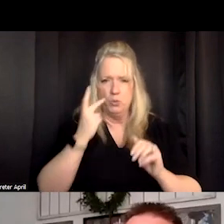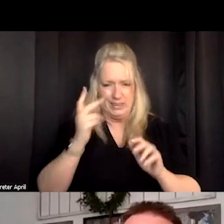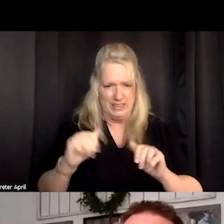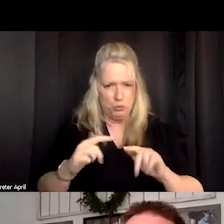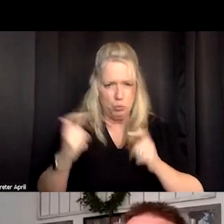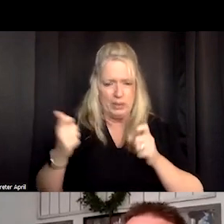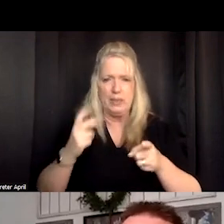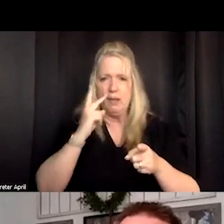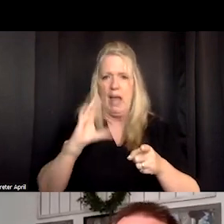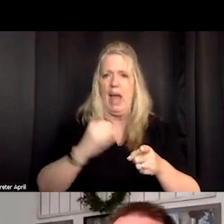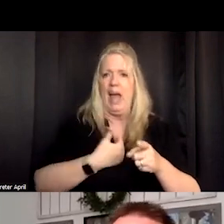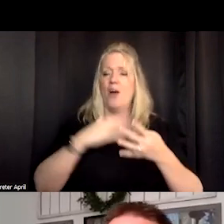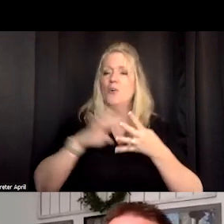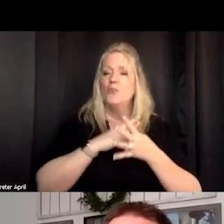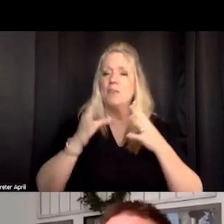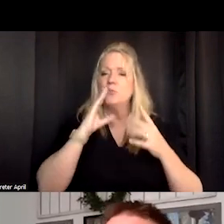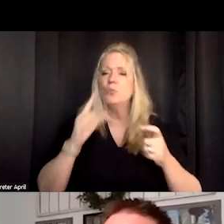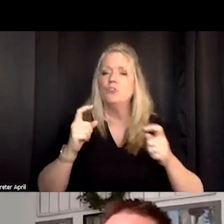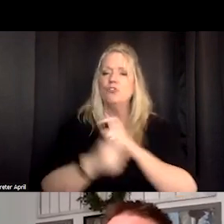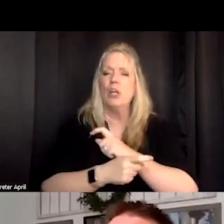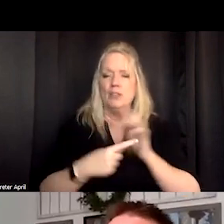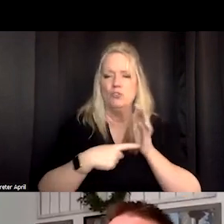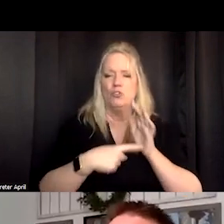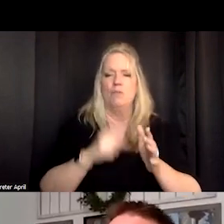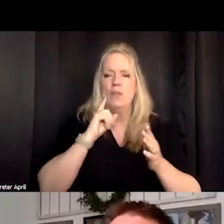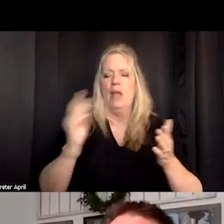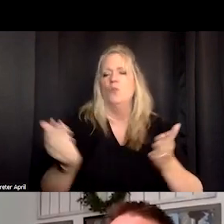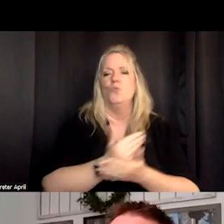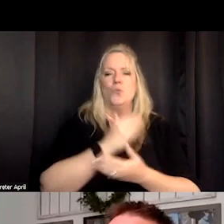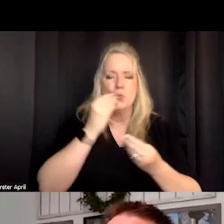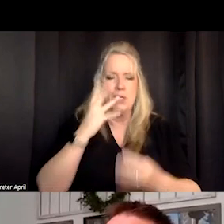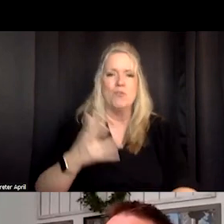OUR GRAPHICS CHANGE RIGHT BASED ON THE NEW INFORMATION. SAY THE LENGTH OF STATEMENT